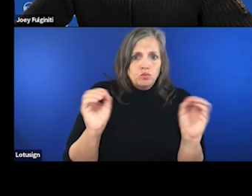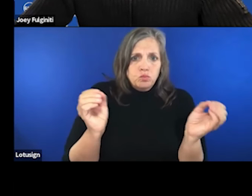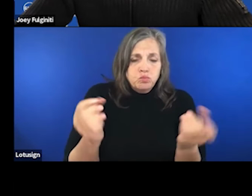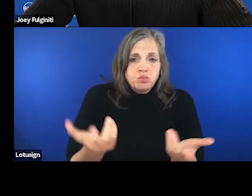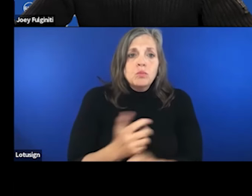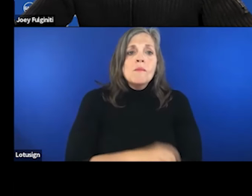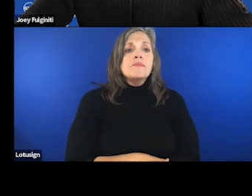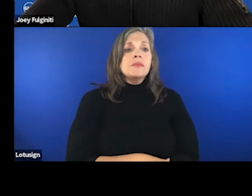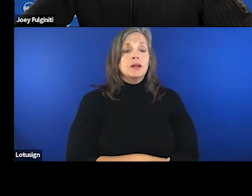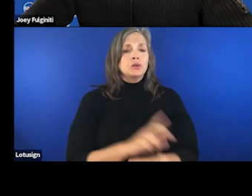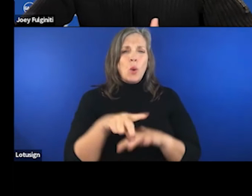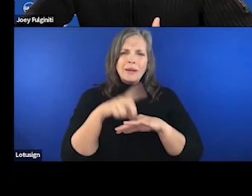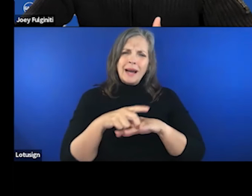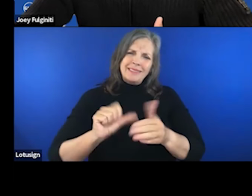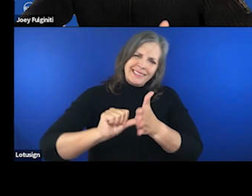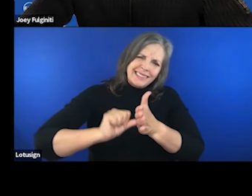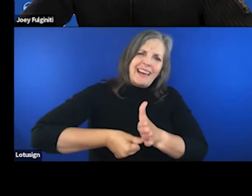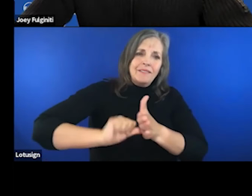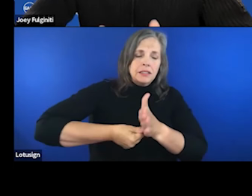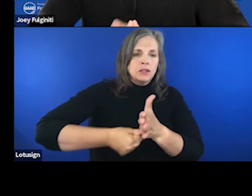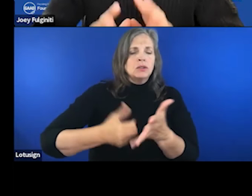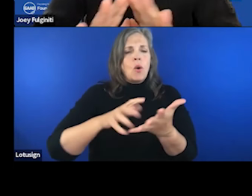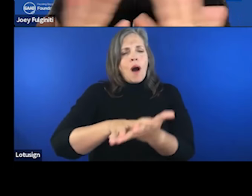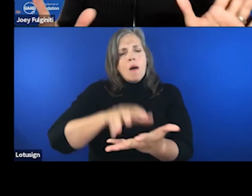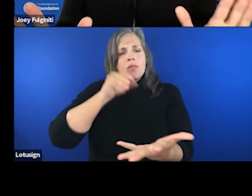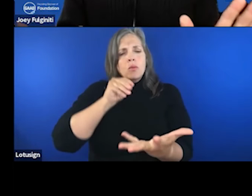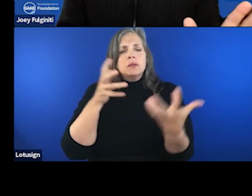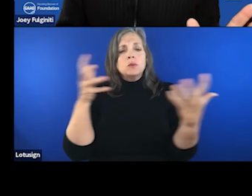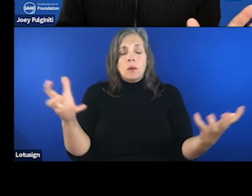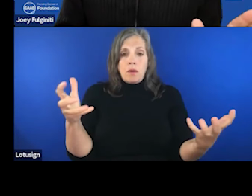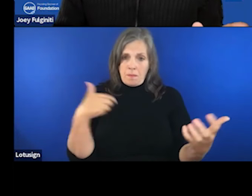we put a great emphasis on it so I'm learning so much about it and by no means am i an expert at it